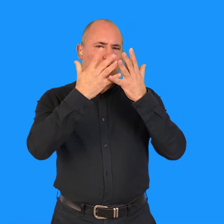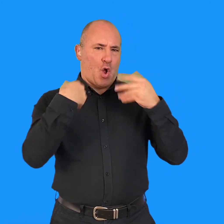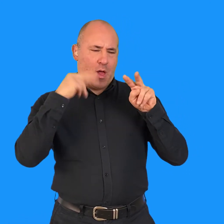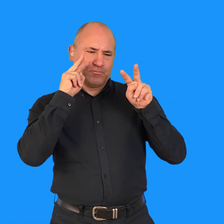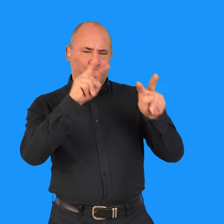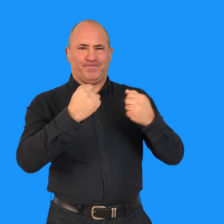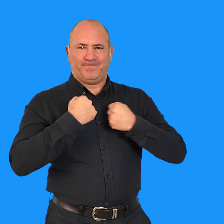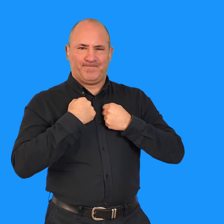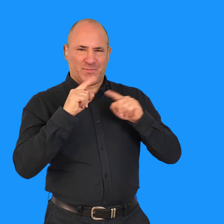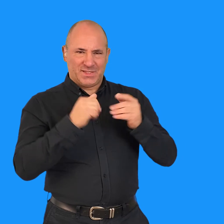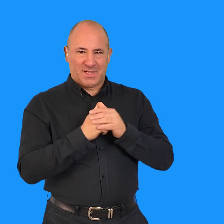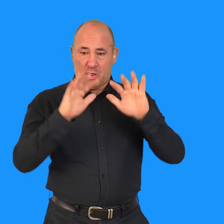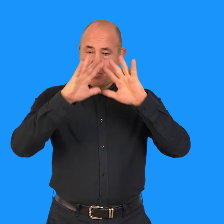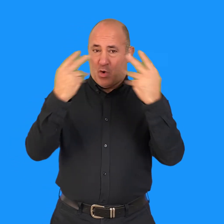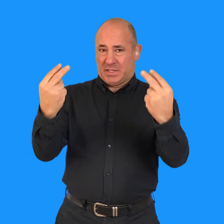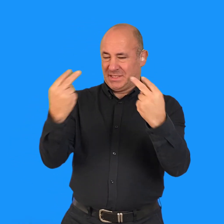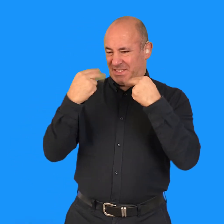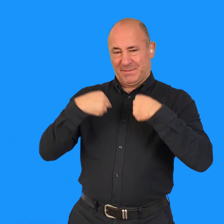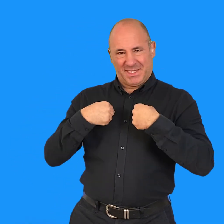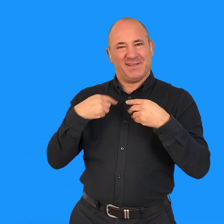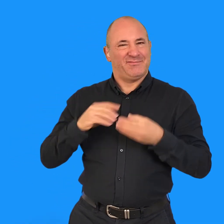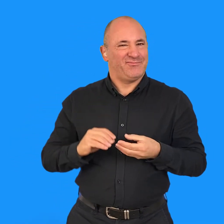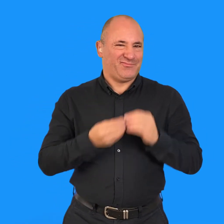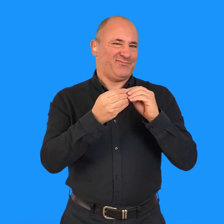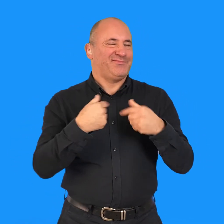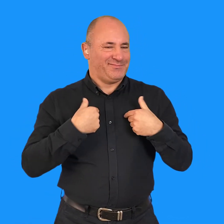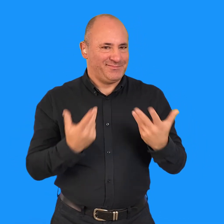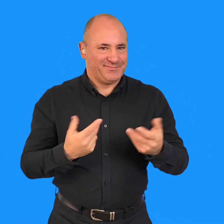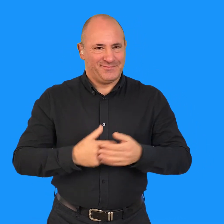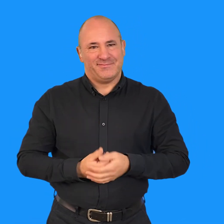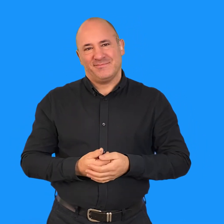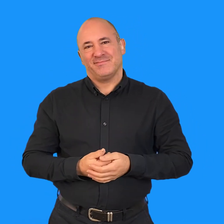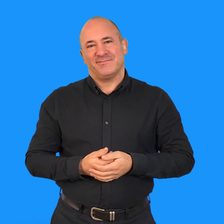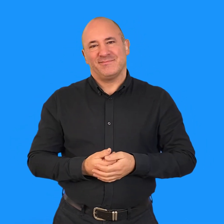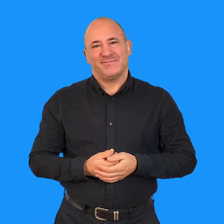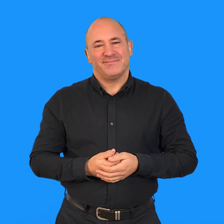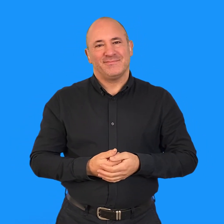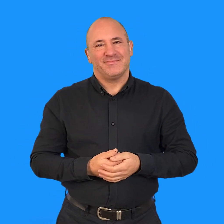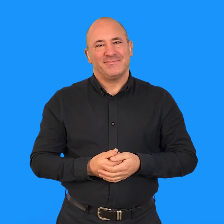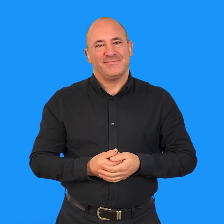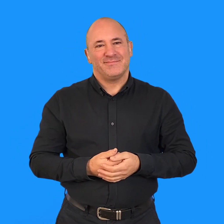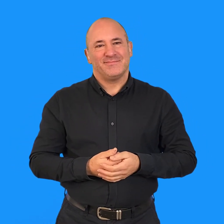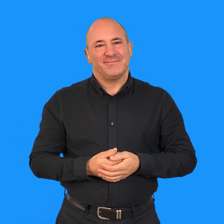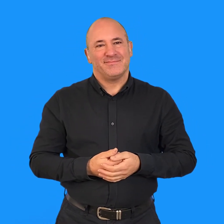stems from my intersectional identities and how I kind of see the world